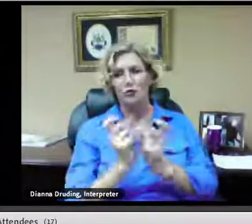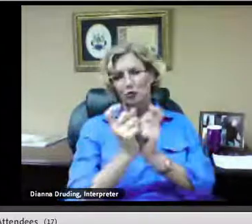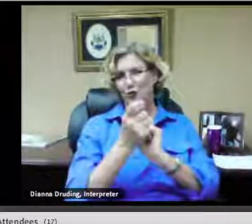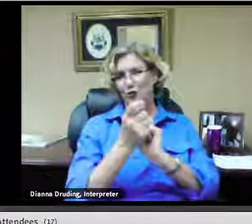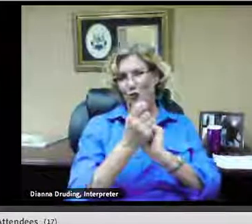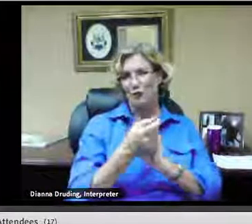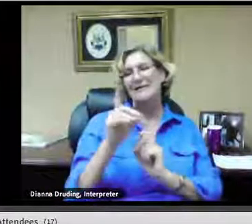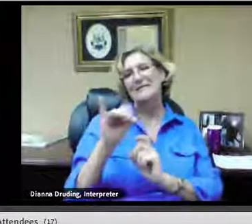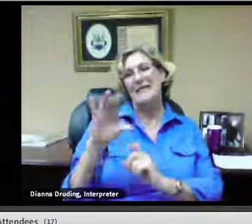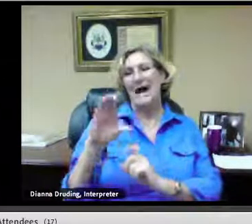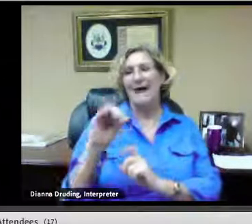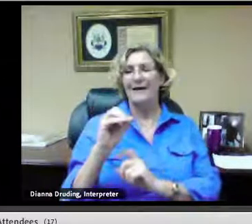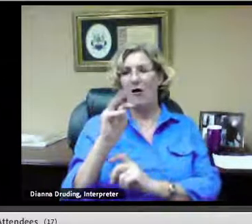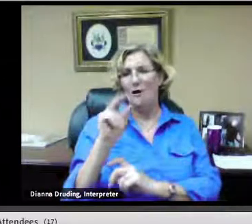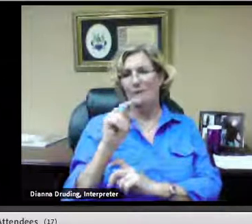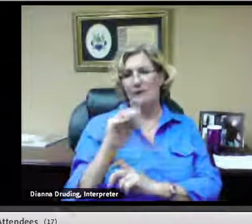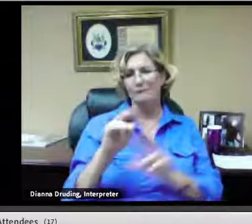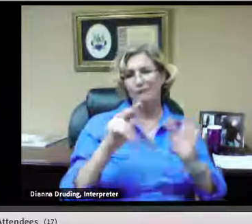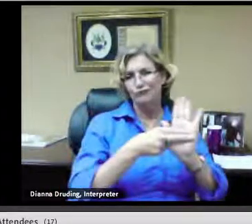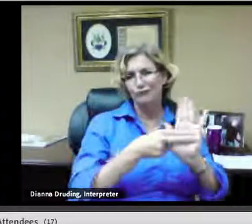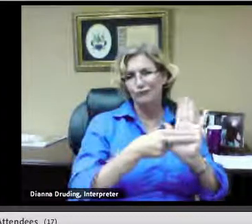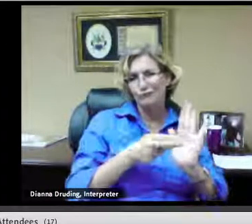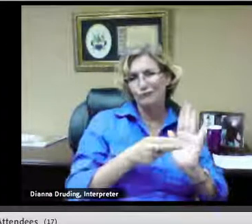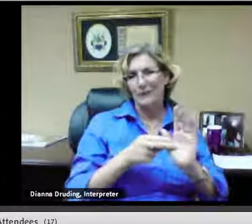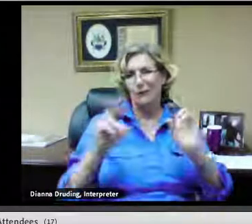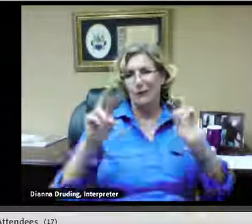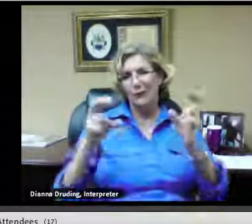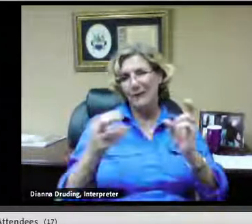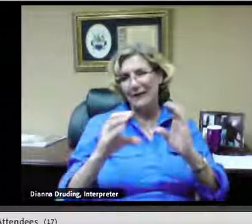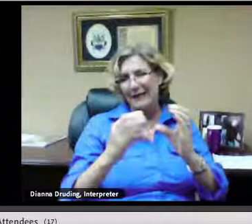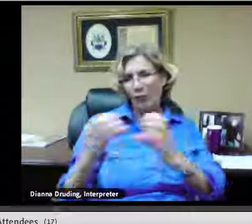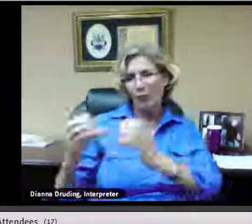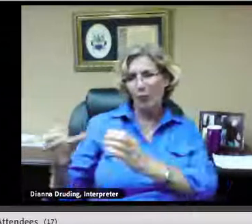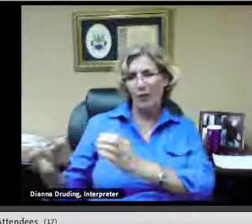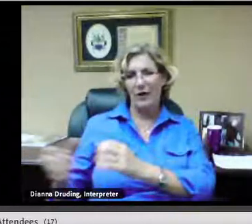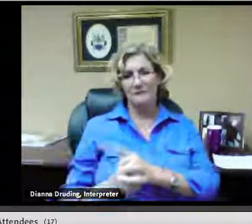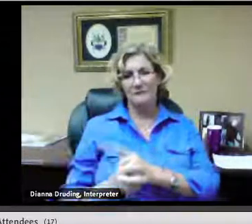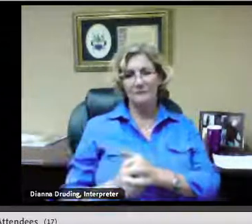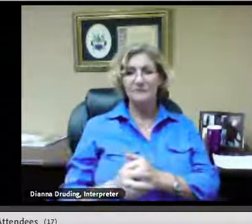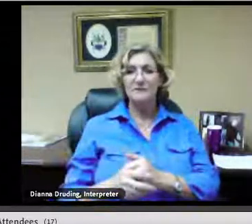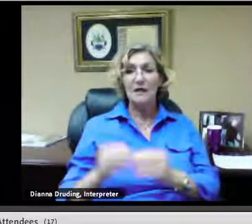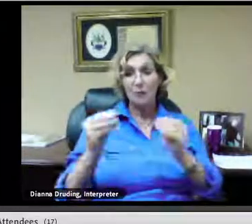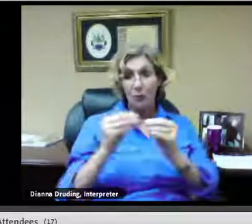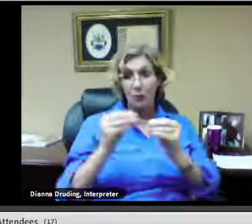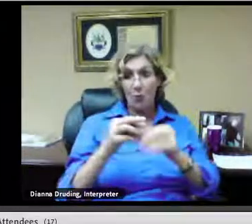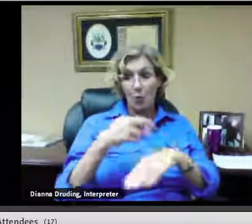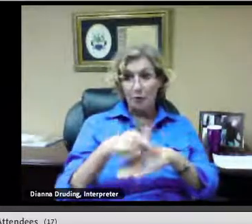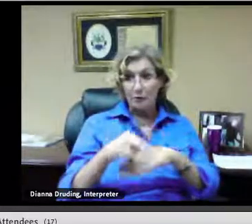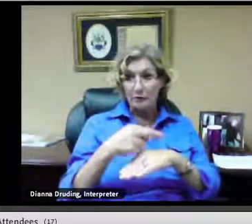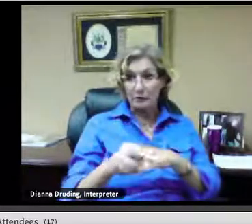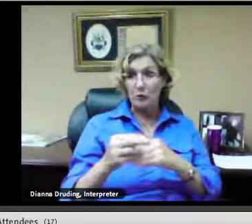Some additional resources as we're kind of nearing the end, and some of these are a little bit atypical. Again, I don't think you have to reinvent the wheel.